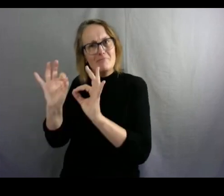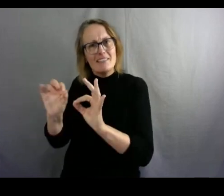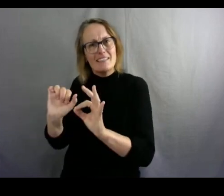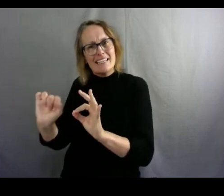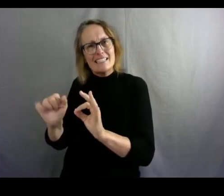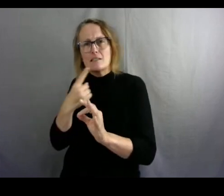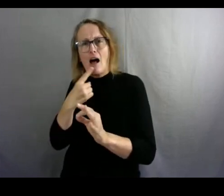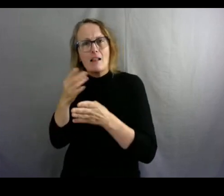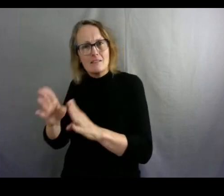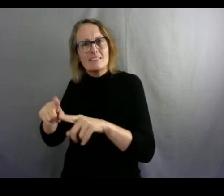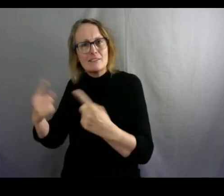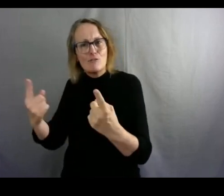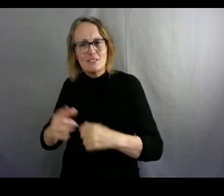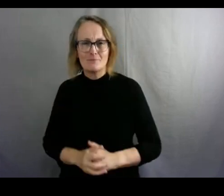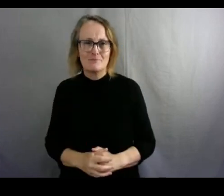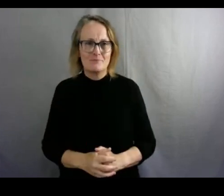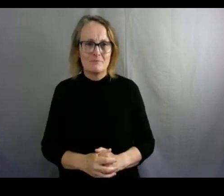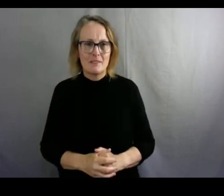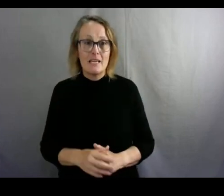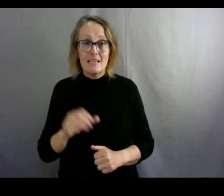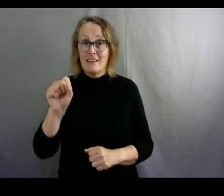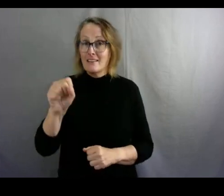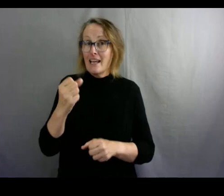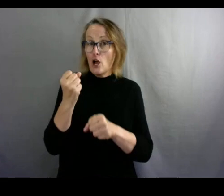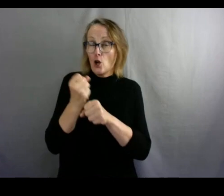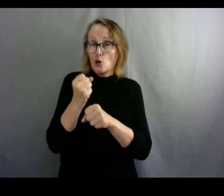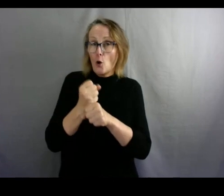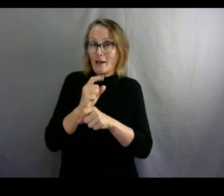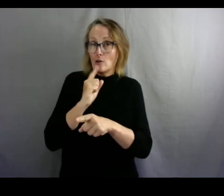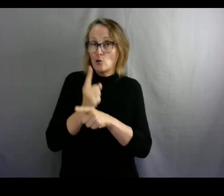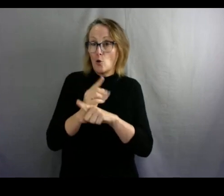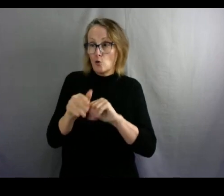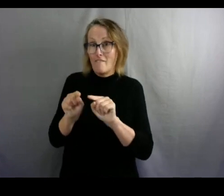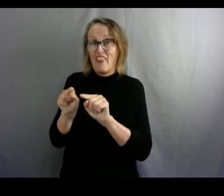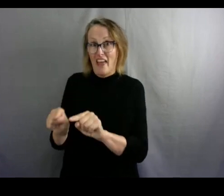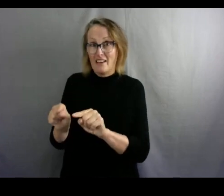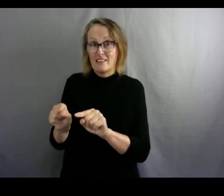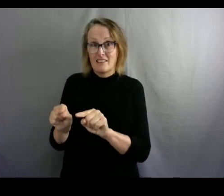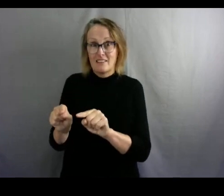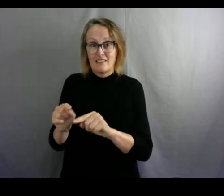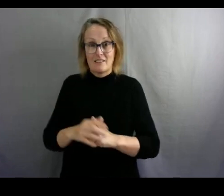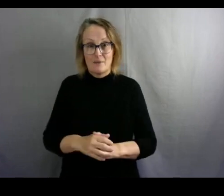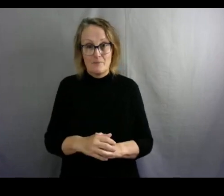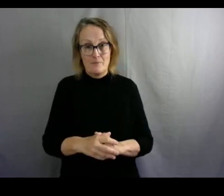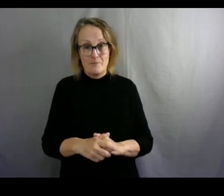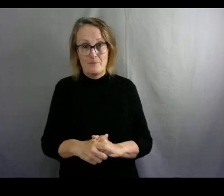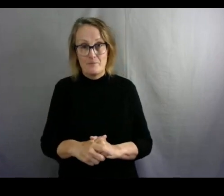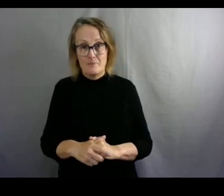Yes, it's something that Gauguin mentioned in "Avant et Après," and he finds that Pissarro is very poor in terms of motifs, subject.